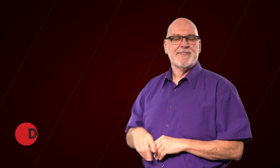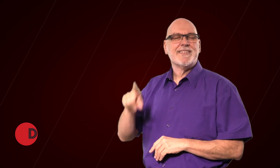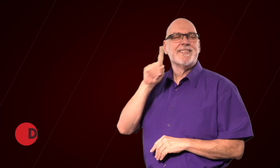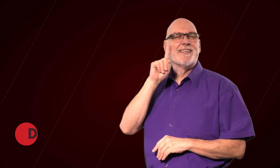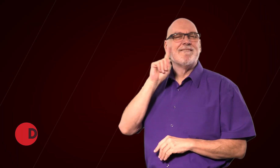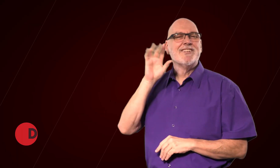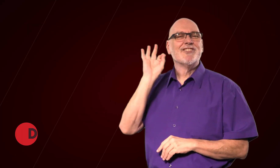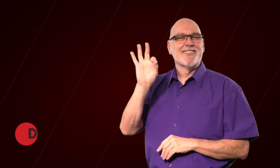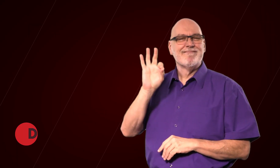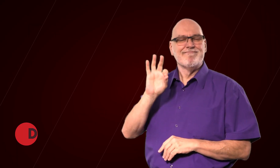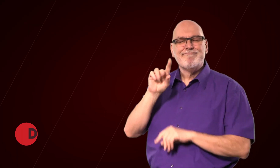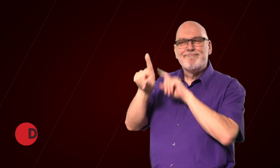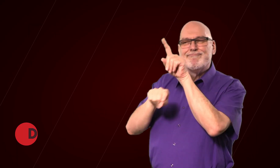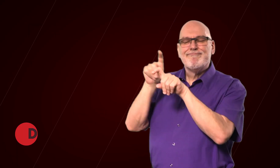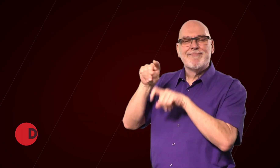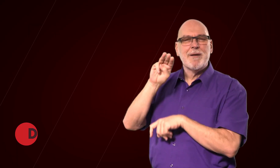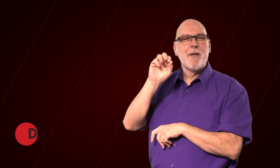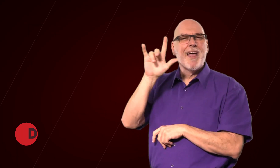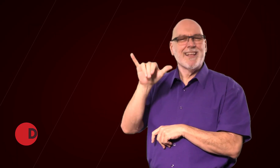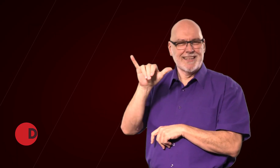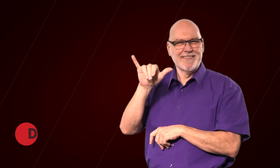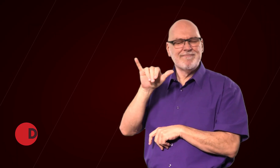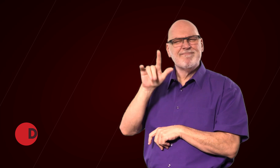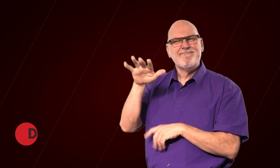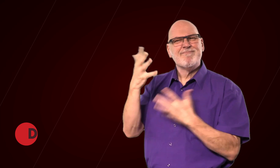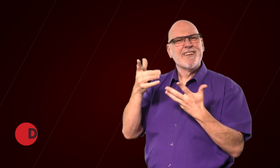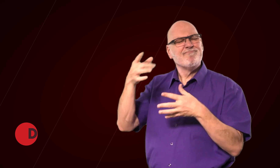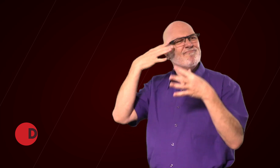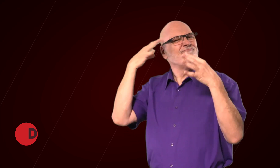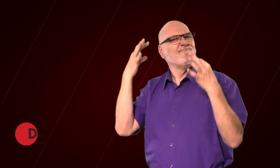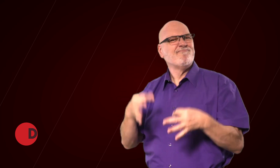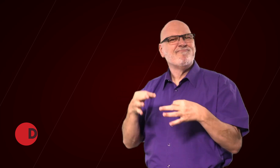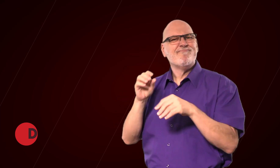[Anselmo]: DeafDots asked Molly what prompted her